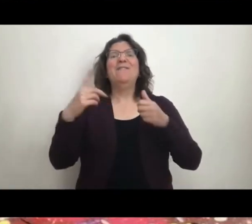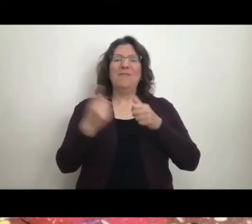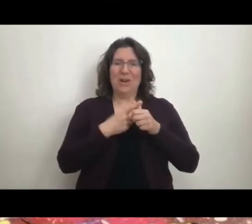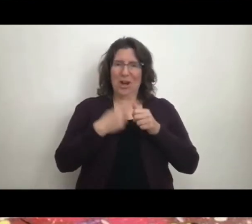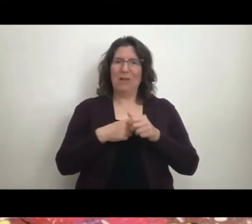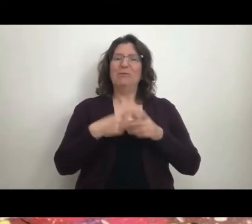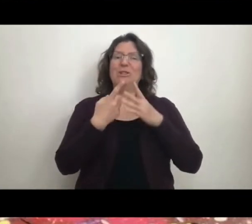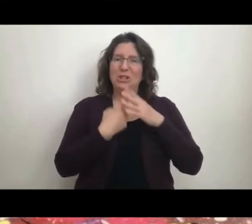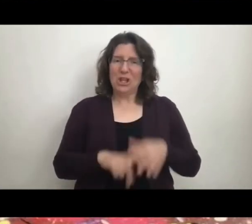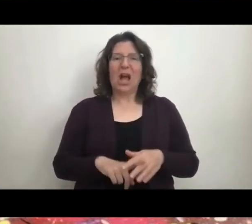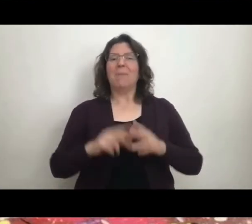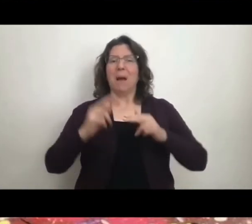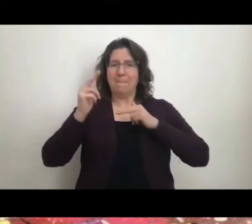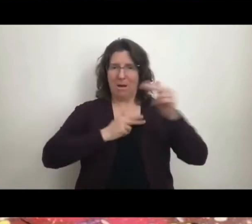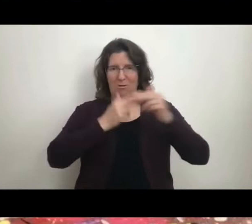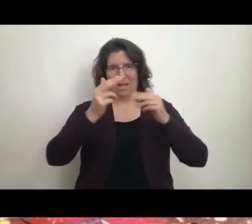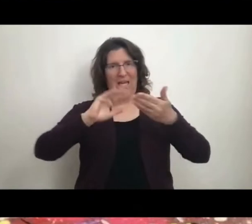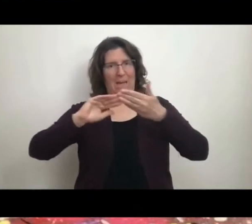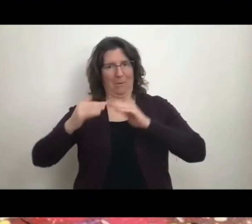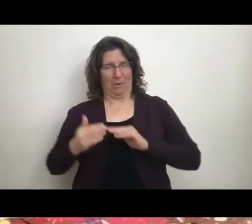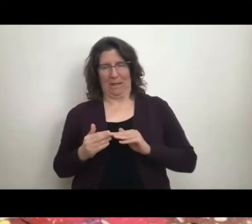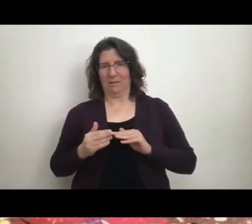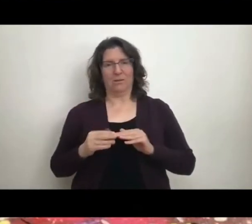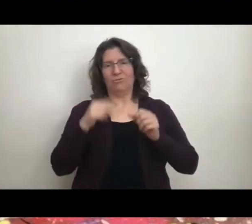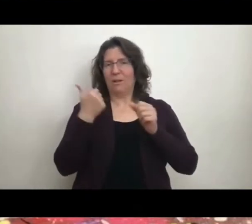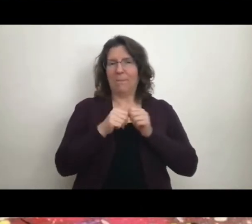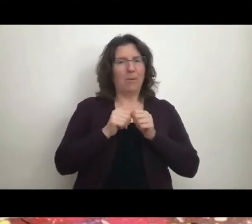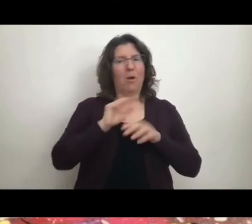First you have to build community.